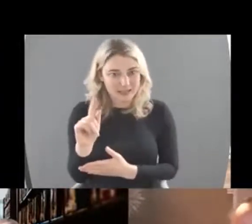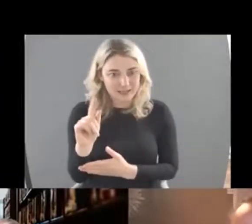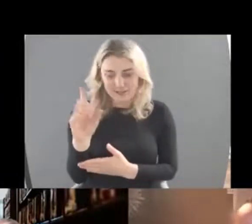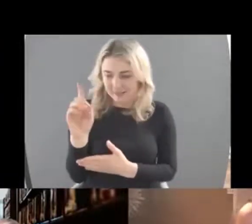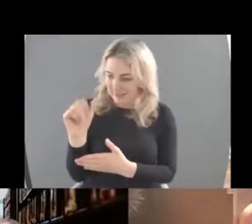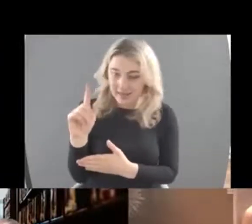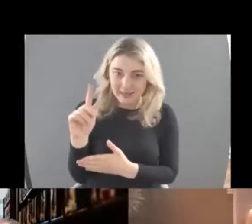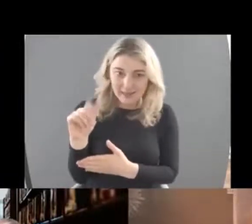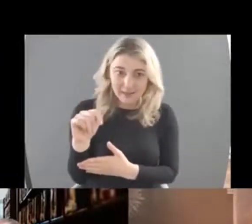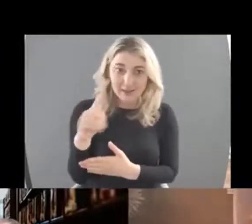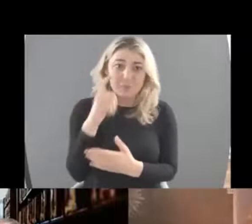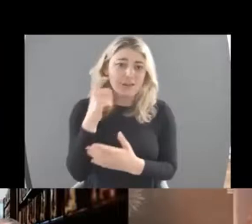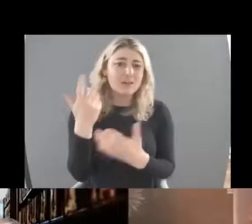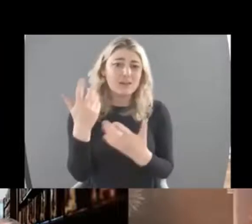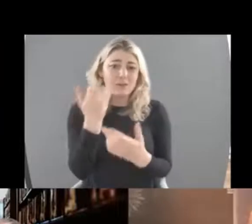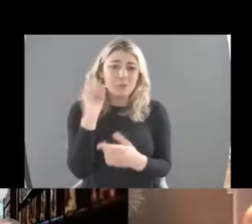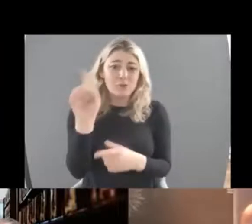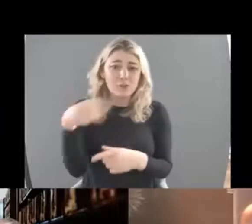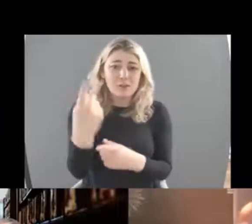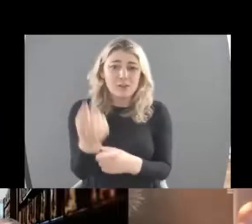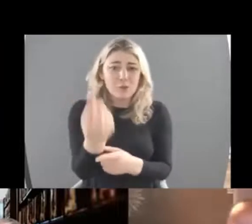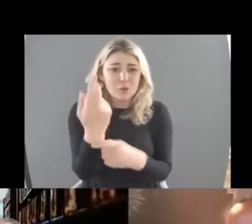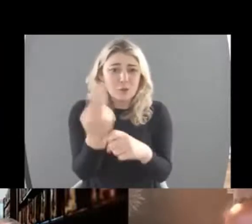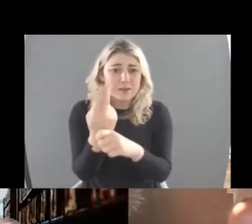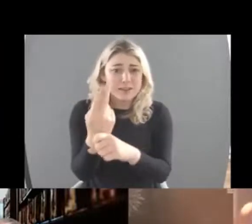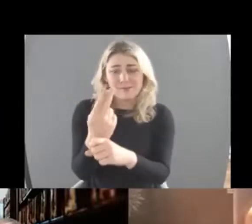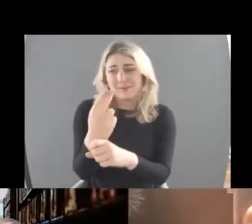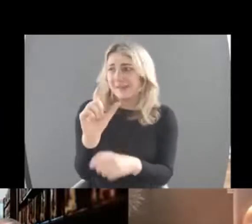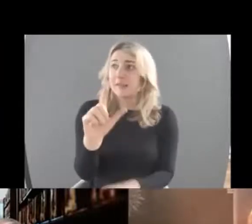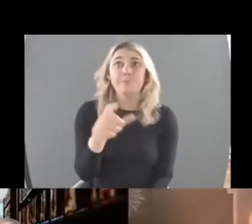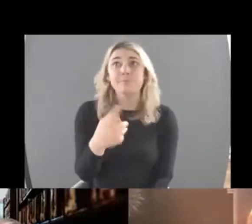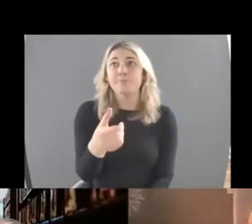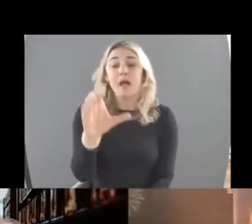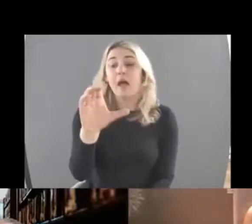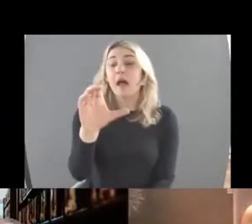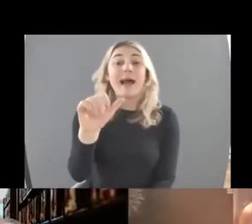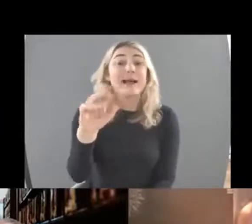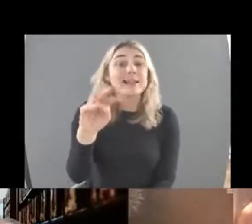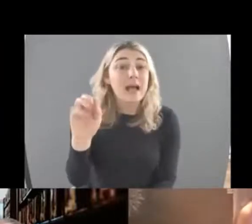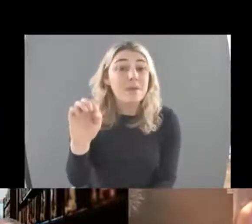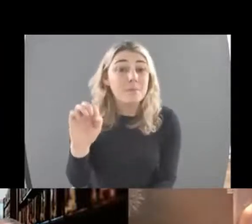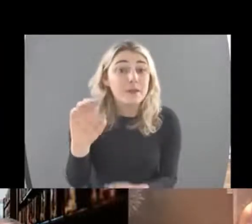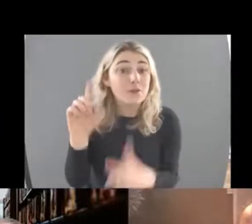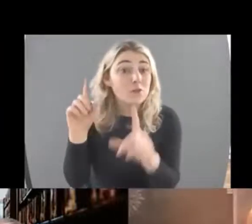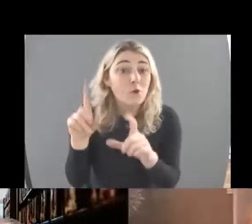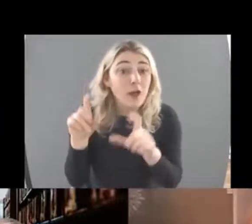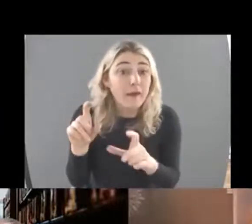whatever it be, a climate survey data about student performance or achievement in class